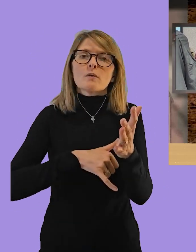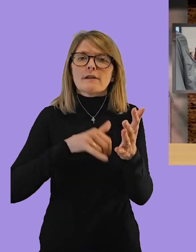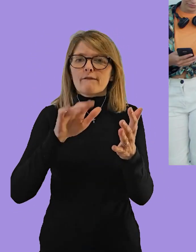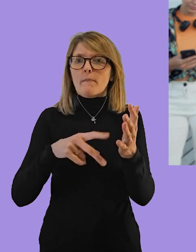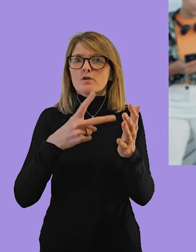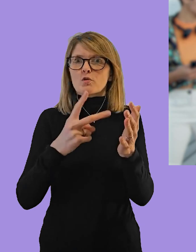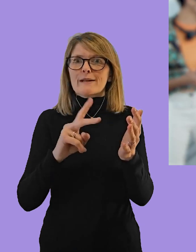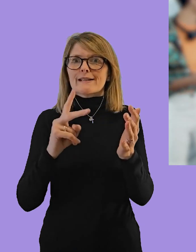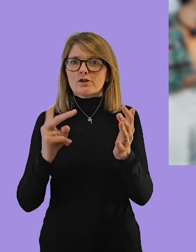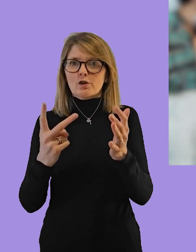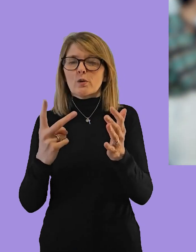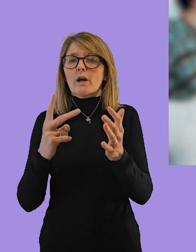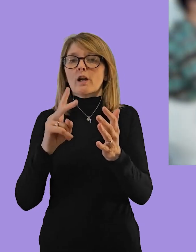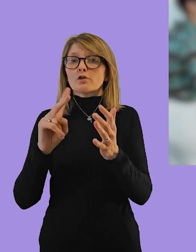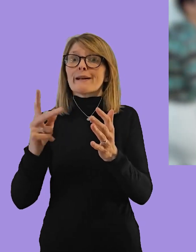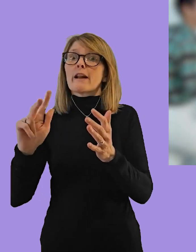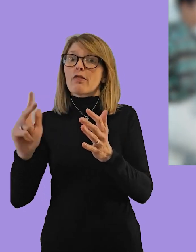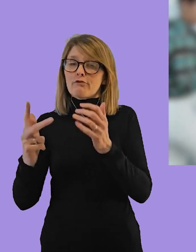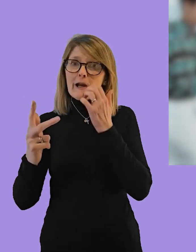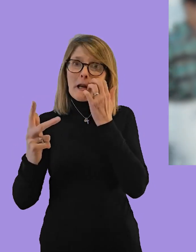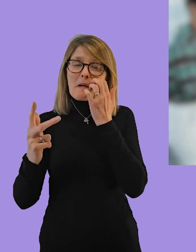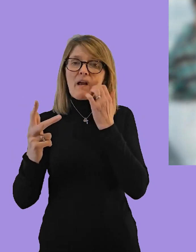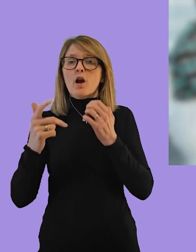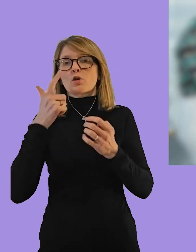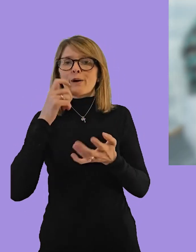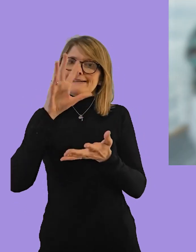You can download the report on our website, or by scanning the QR code.